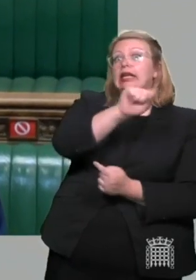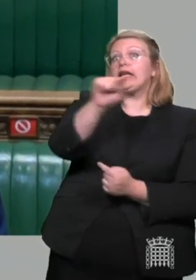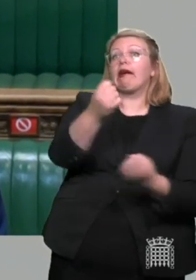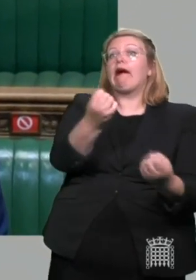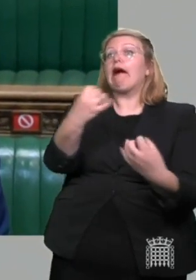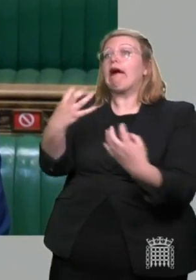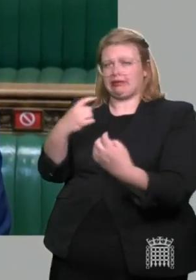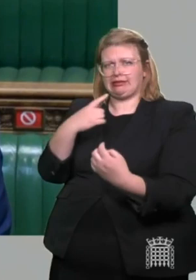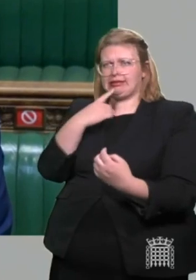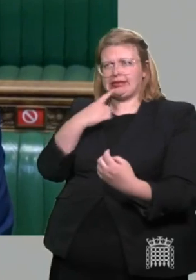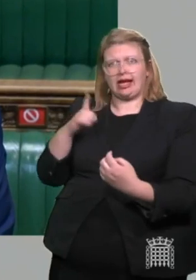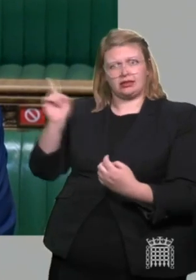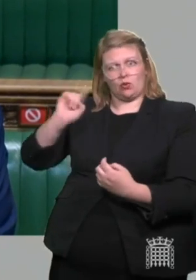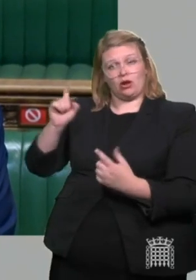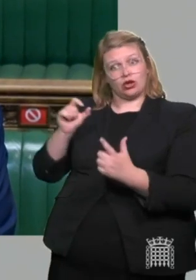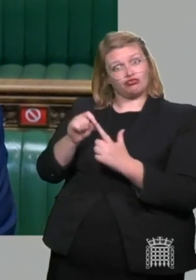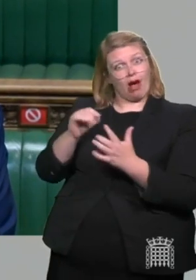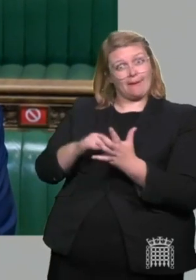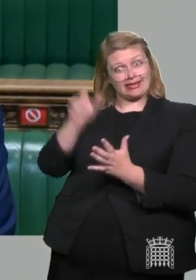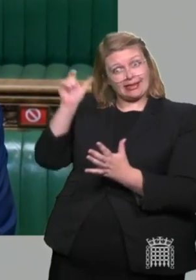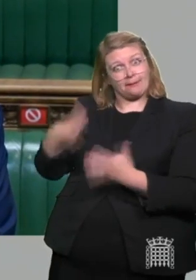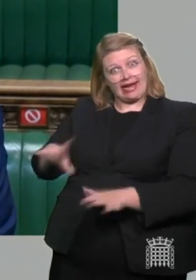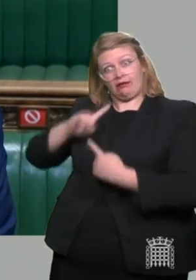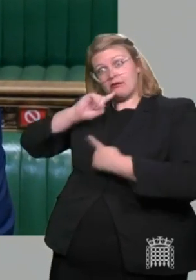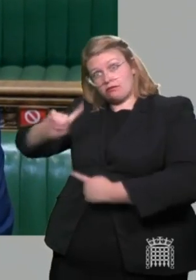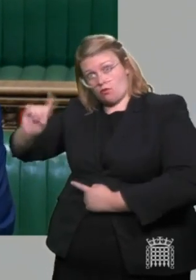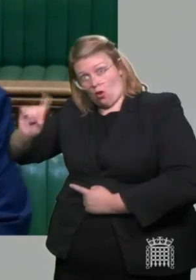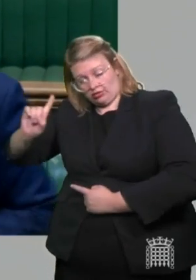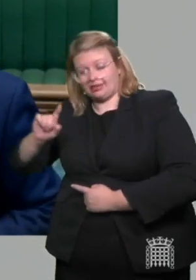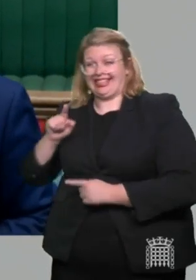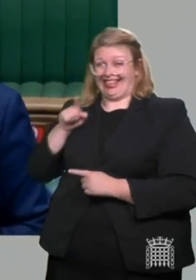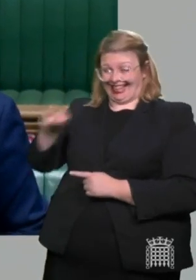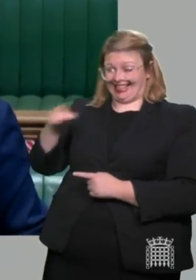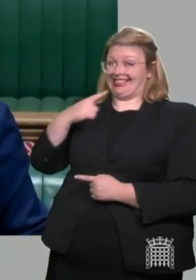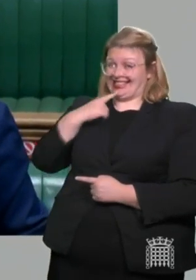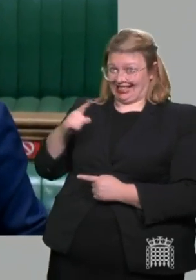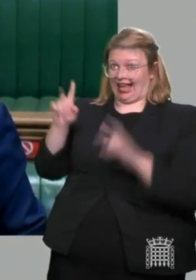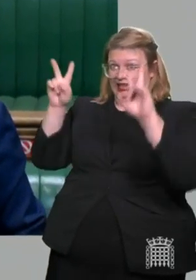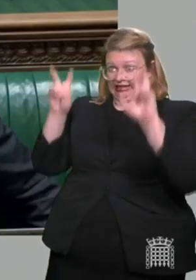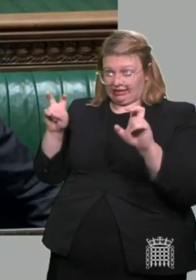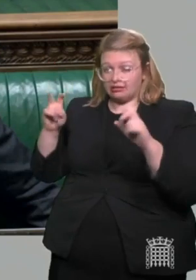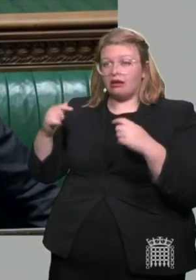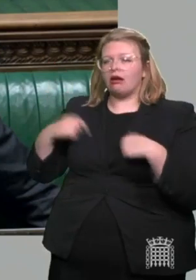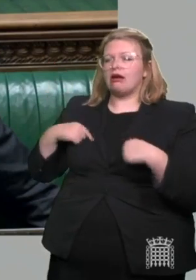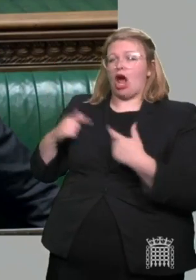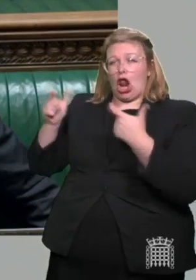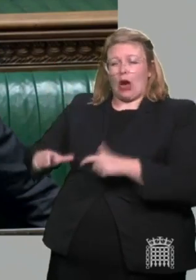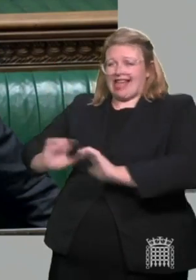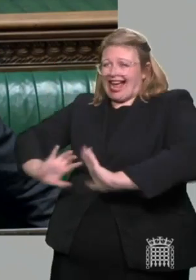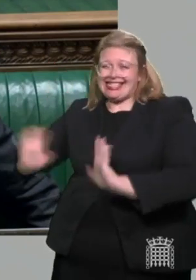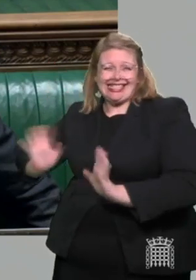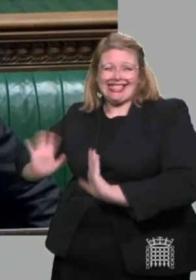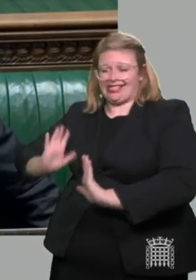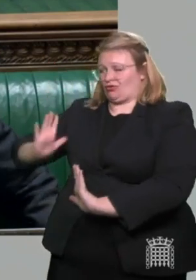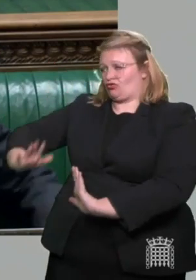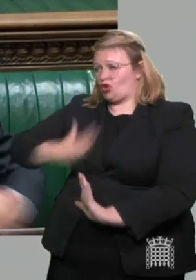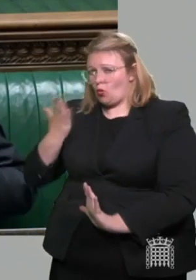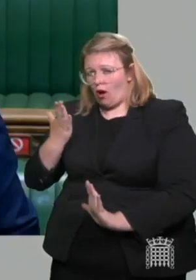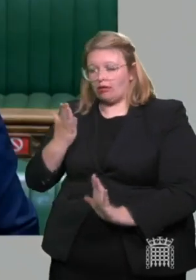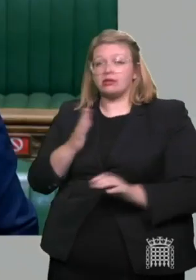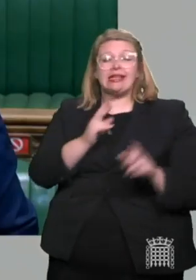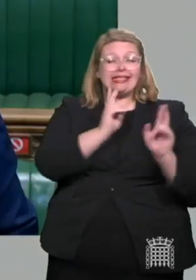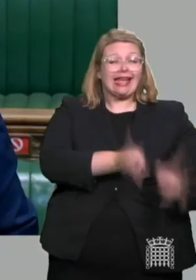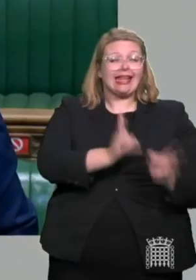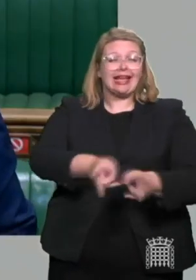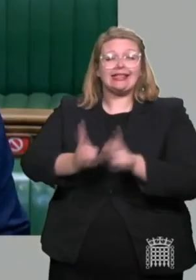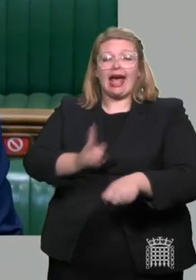Prime Minister said he would rather have “bodies pile high” than implement another lockdown. Can